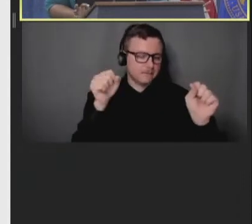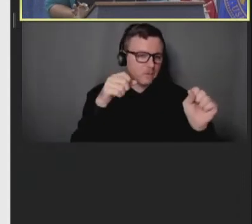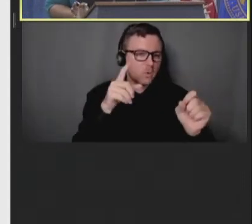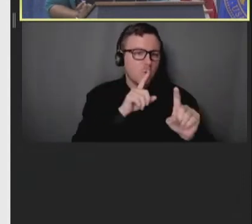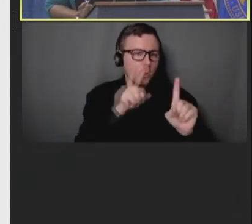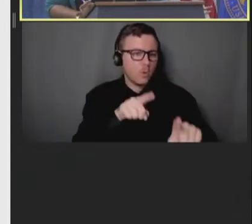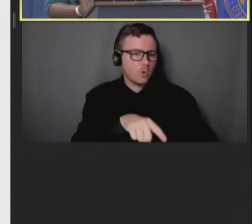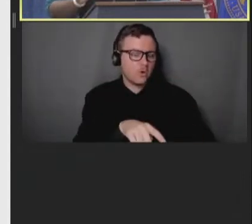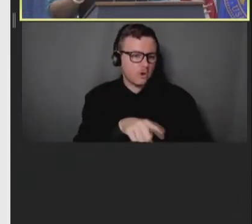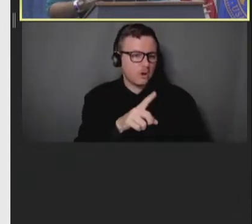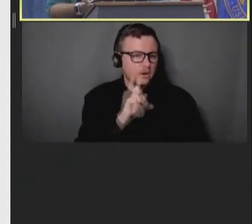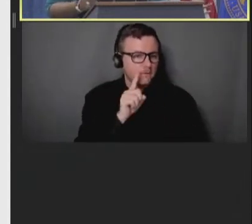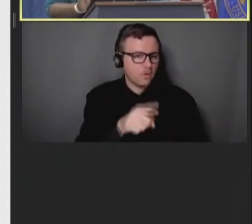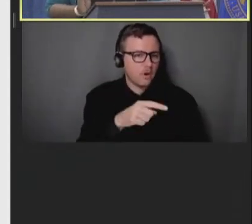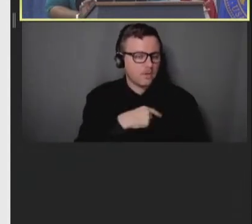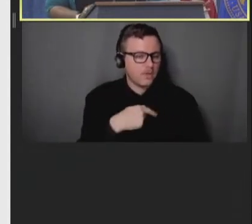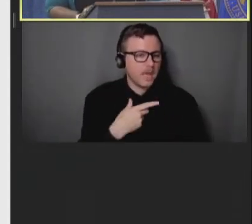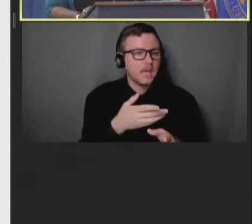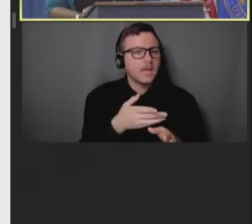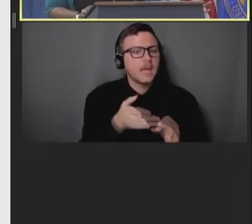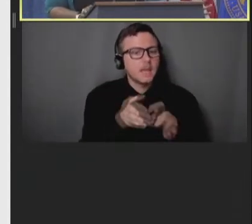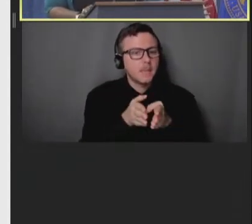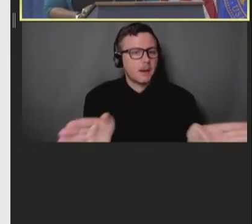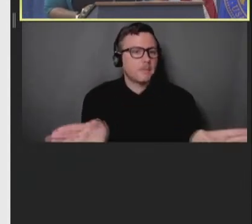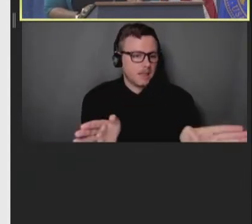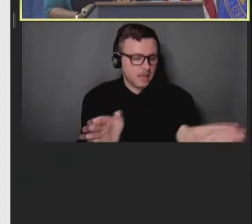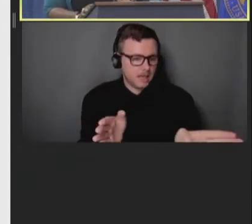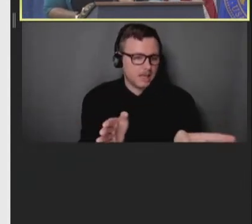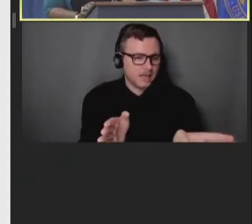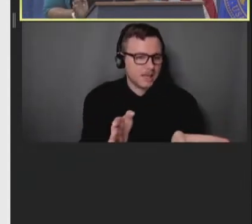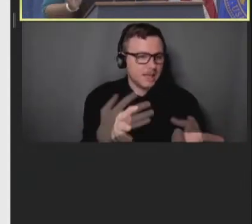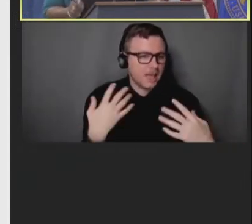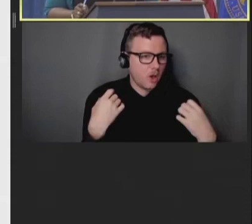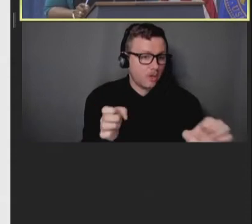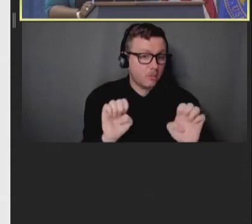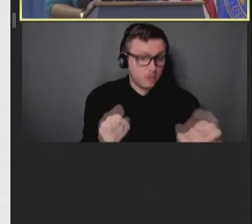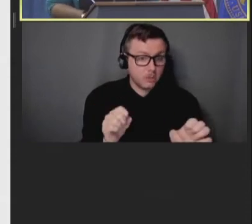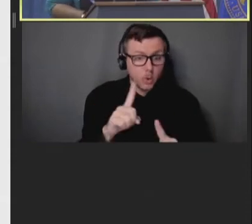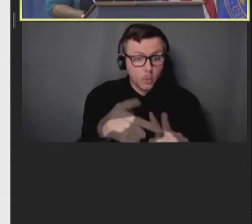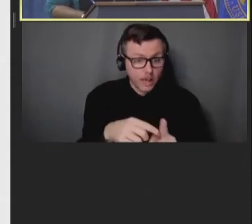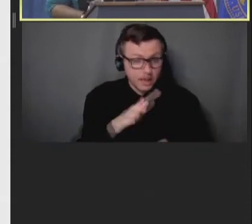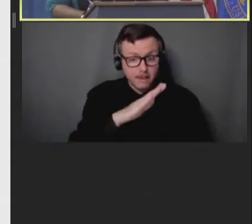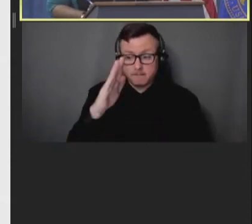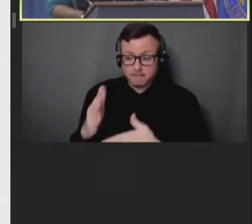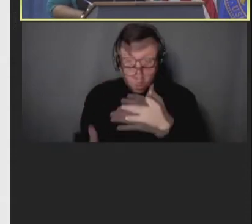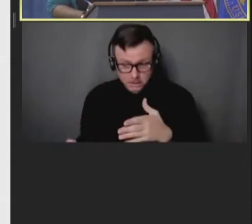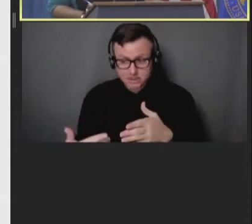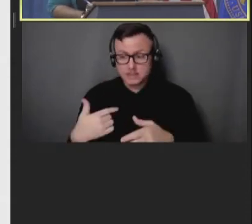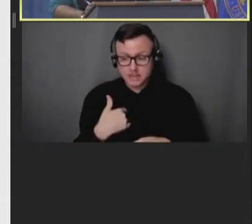about you guys, but once this is over, I will need therapy. So, I am sure you guys are there with me.